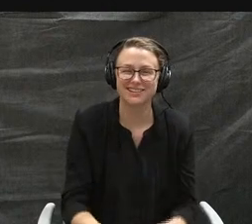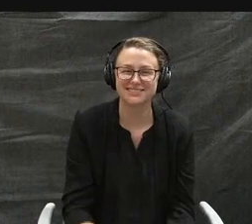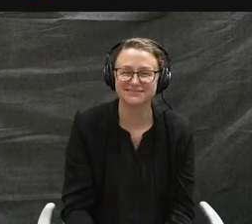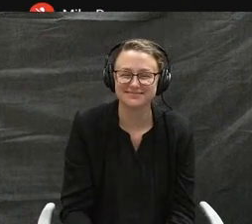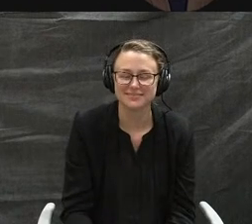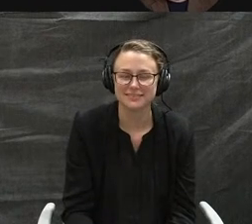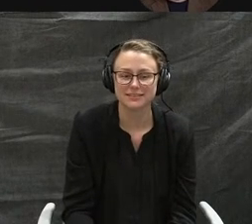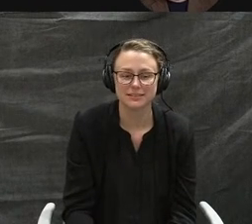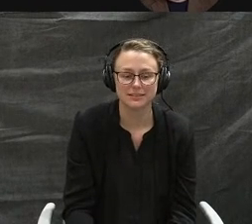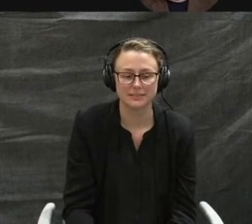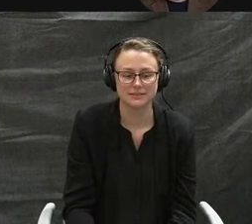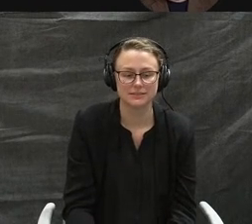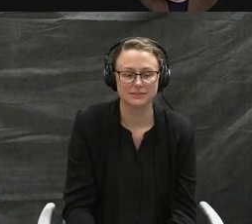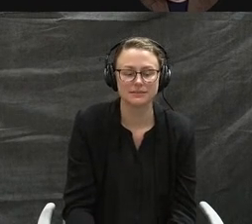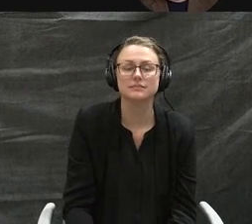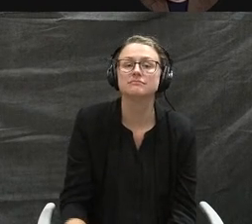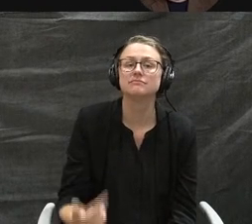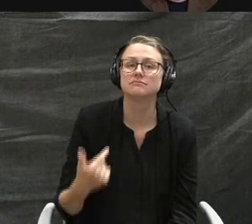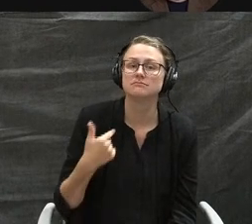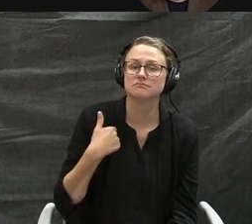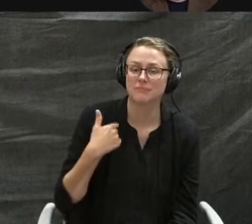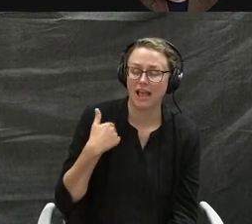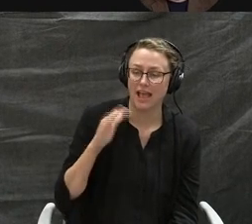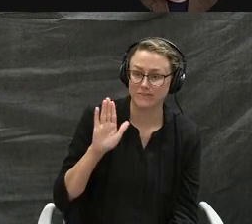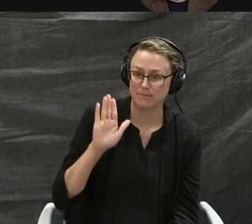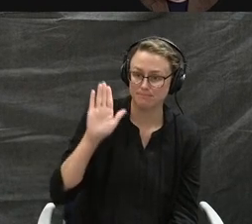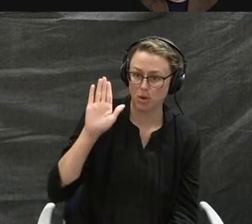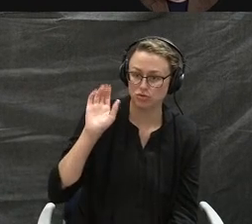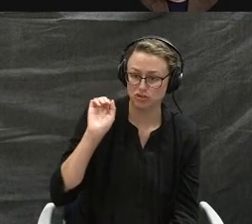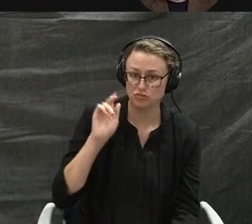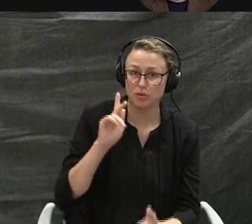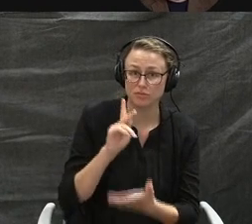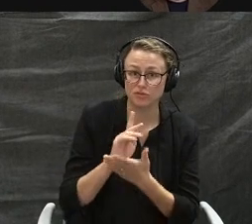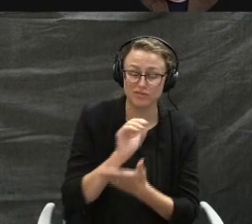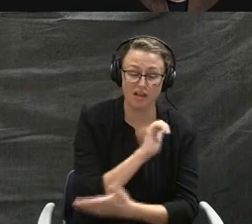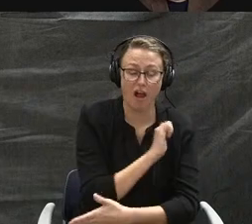I have a motion to approve the authorization of sale of 2021.